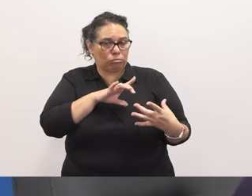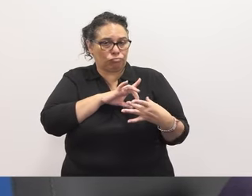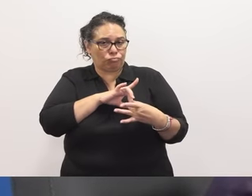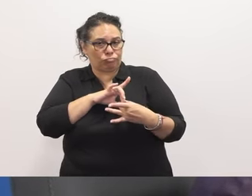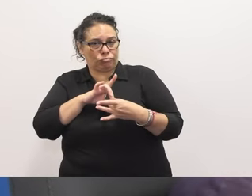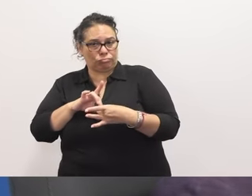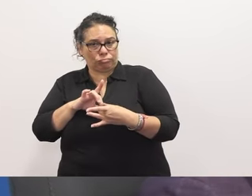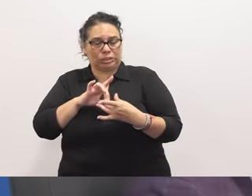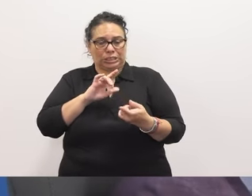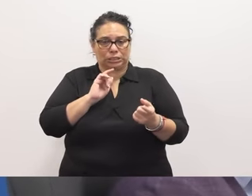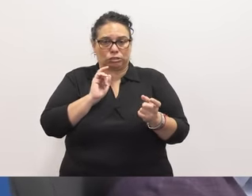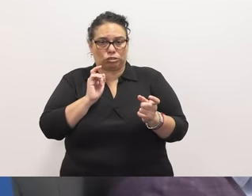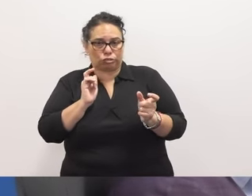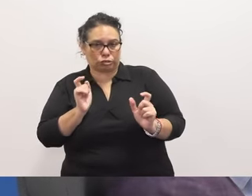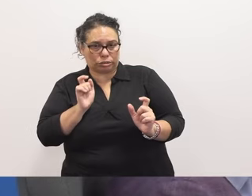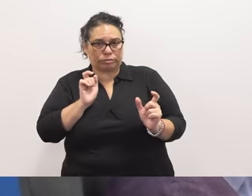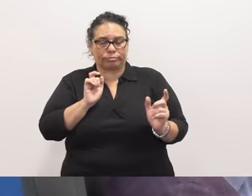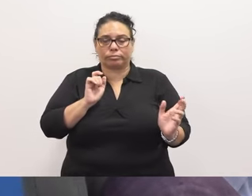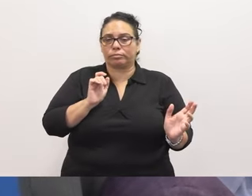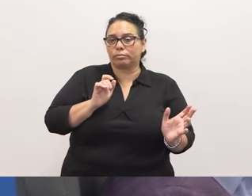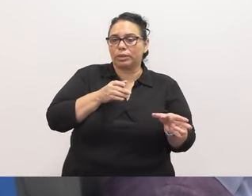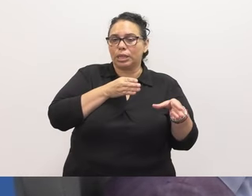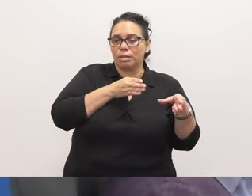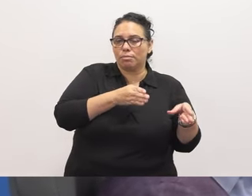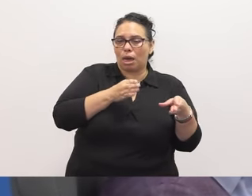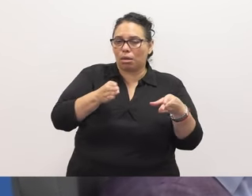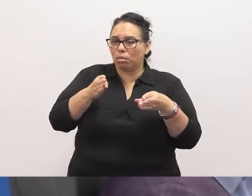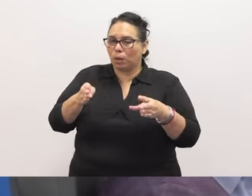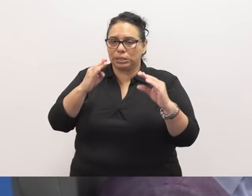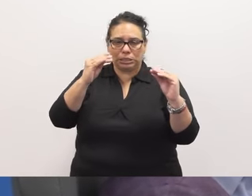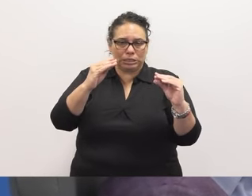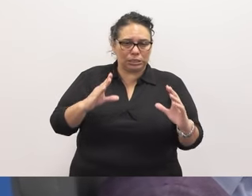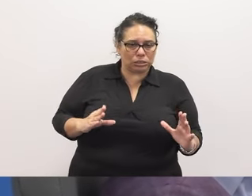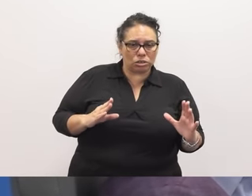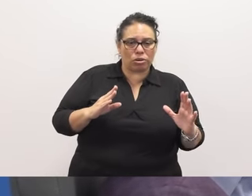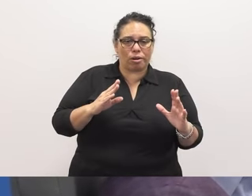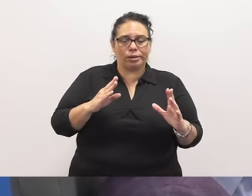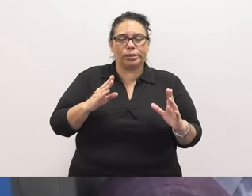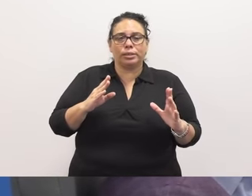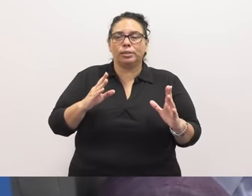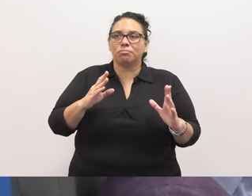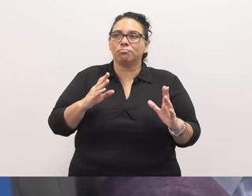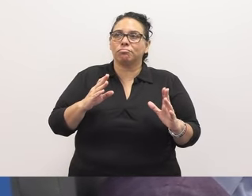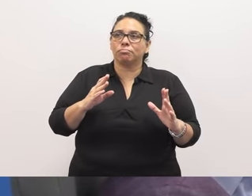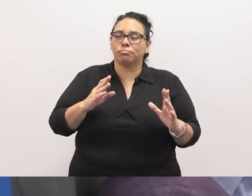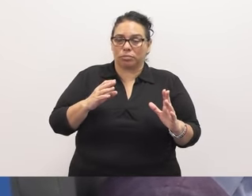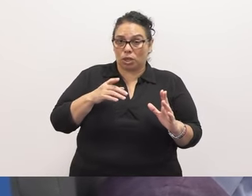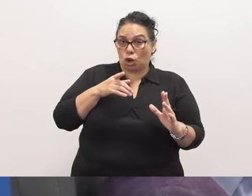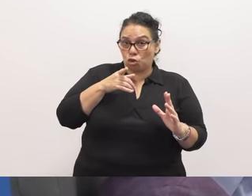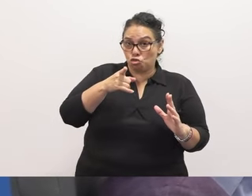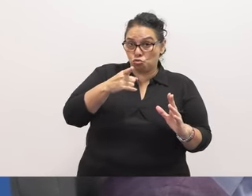and the changes being made with the pathways and the teachers. And so are you feeling that, are you feeling like,